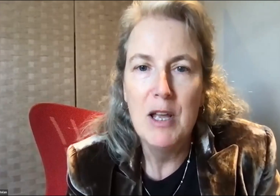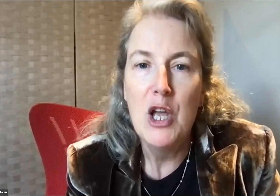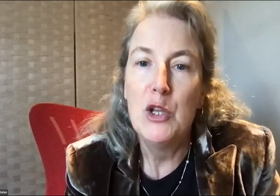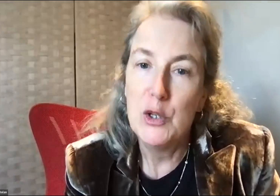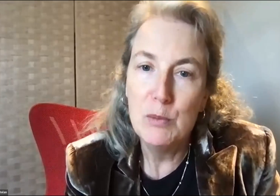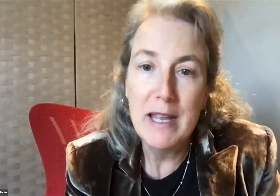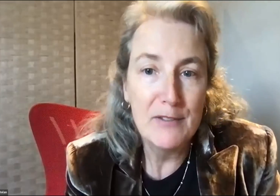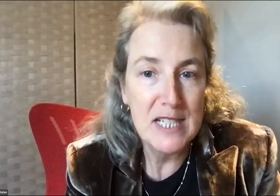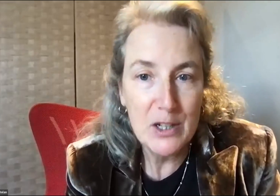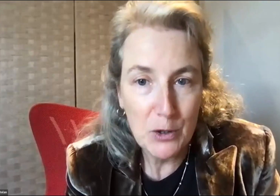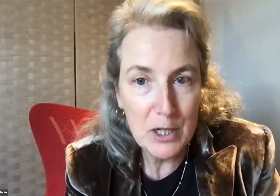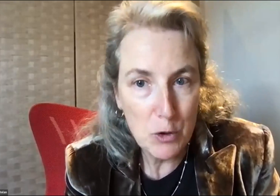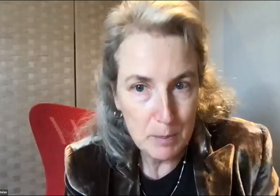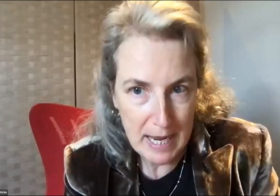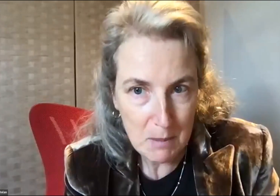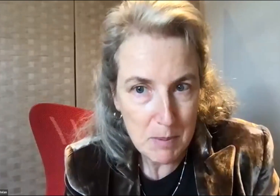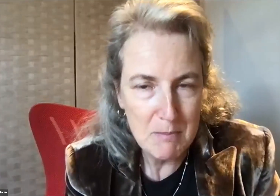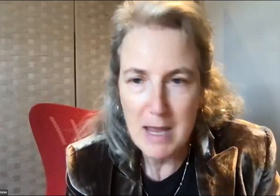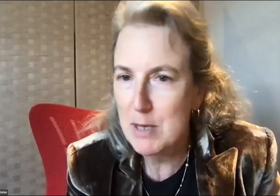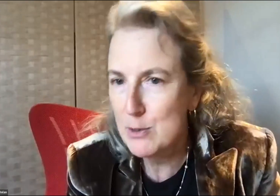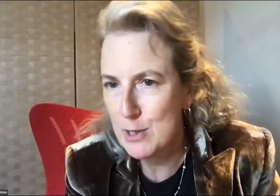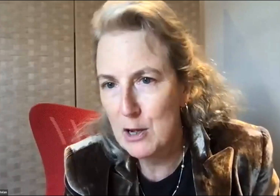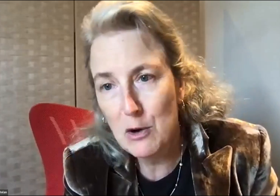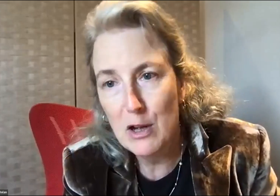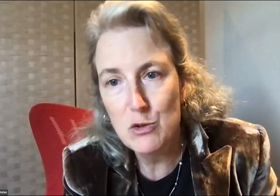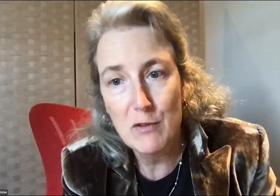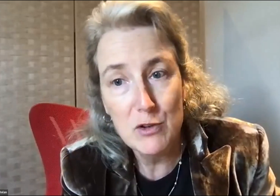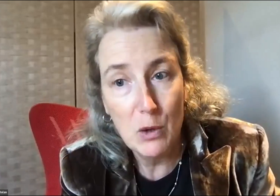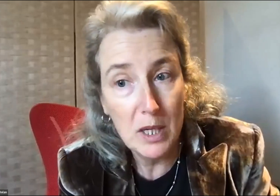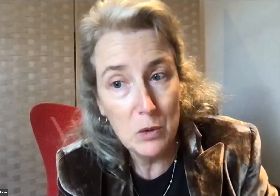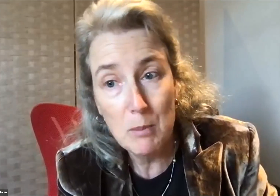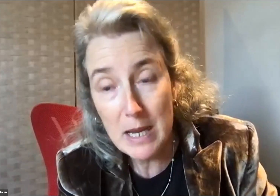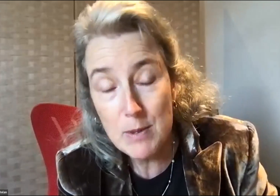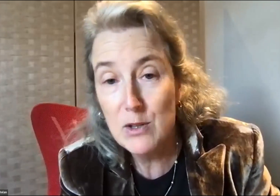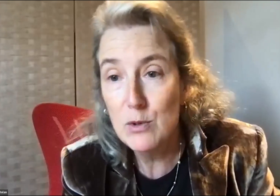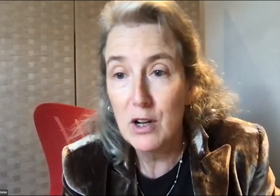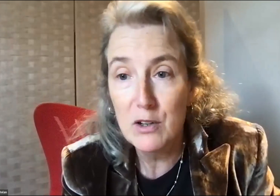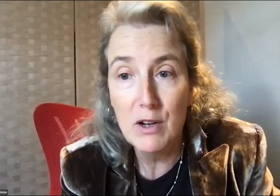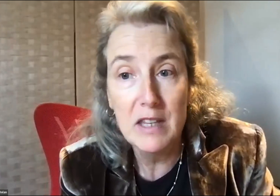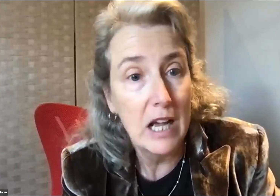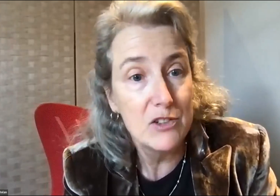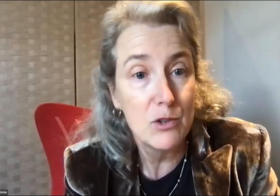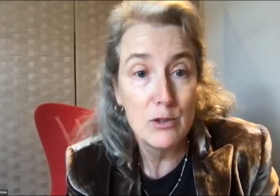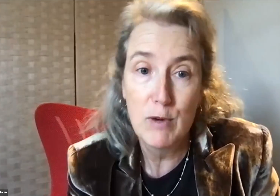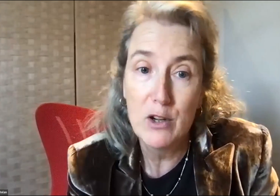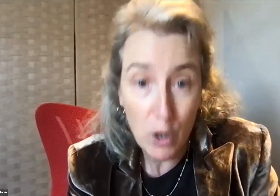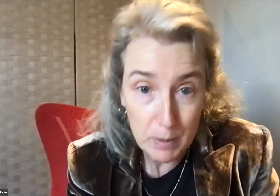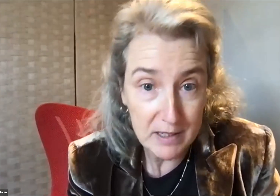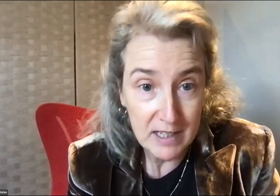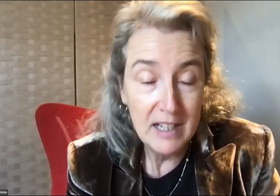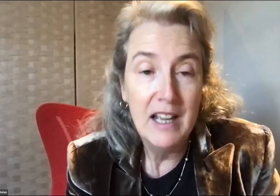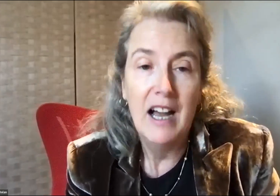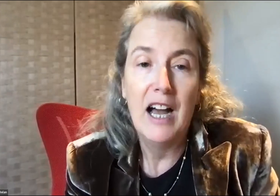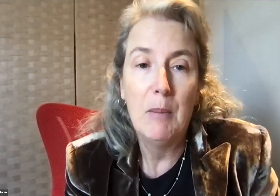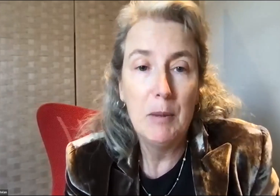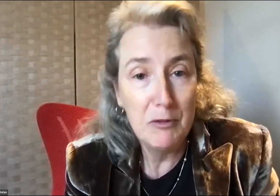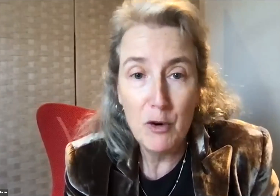You may have seen her encrypt camp. Maybe you saw her on Trevor, Noah, or maybe you caught her on the Oscars red carpet.